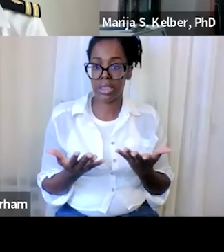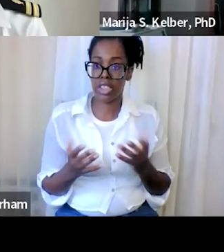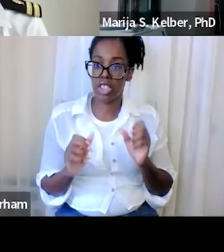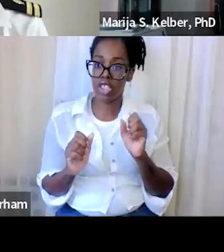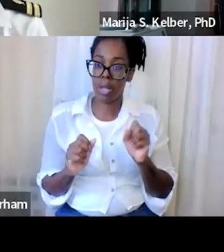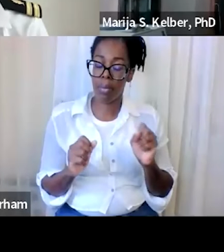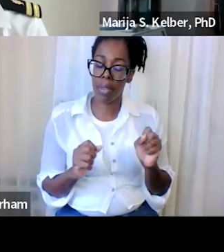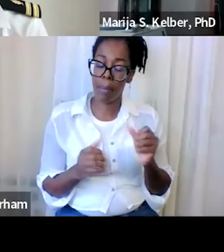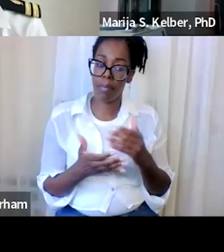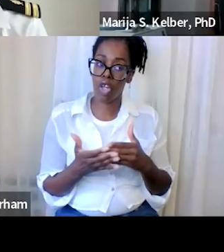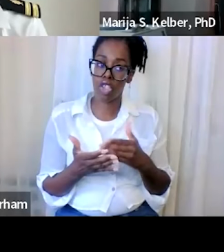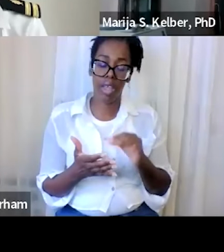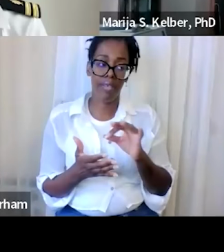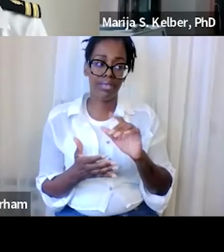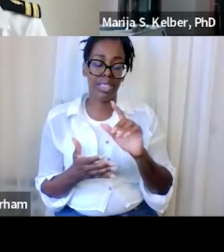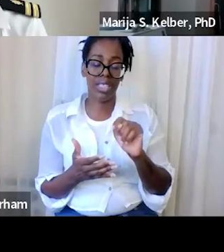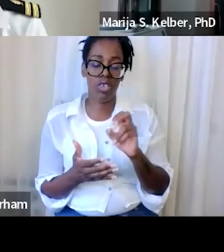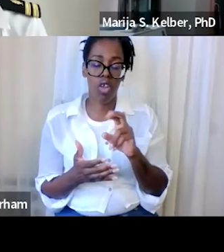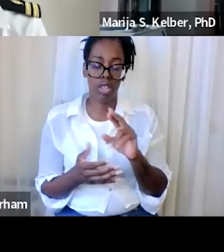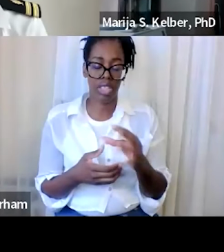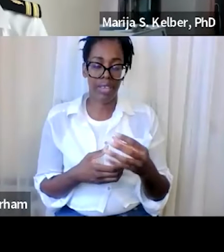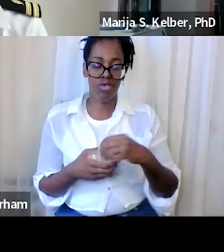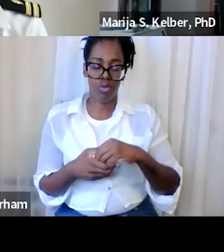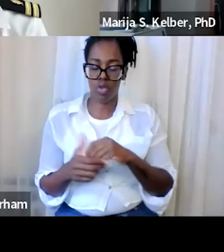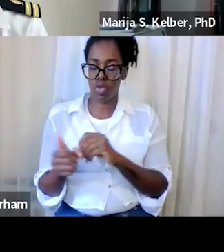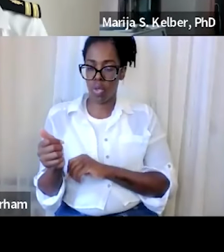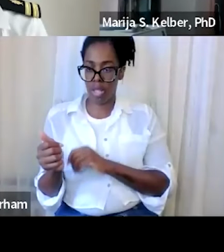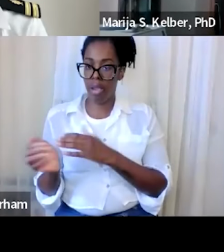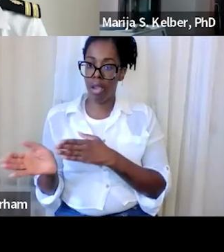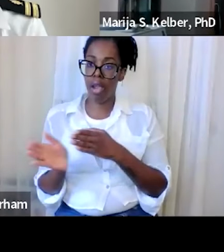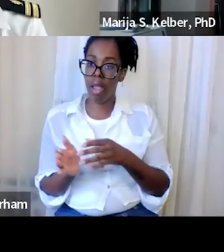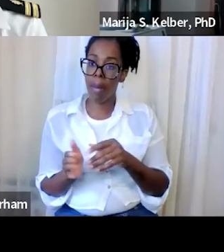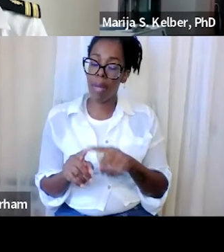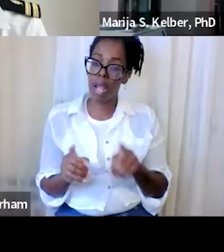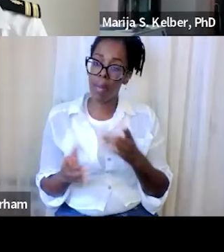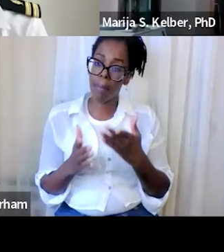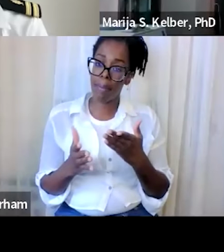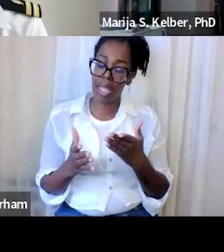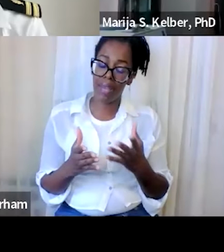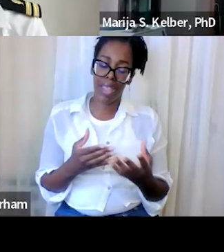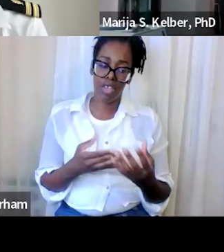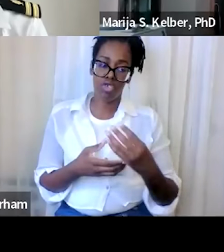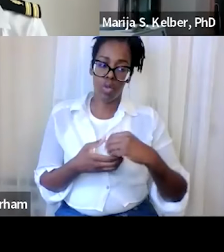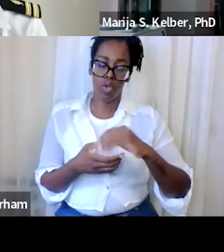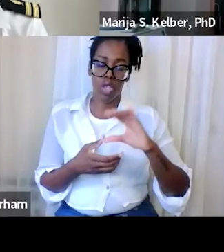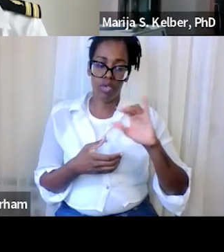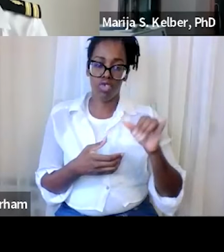that can contribute to suicide, but also some of them can contribute to actual criminal justice involvement itself.